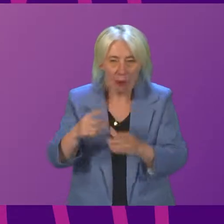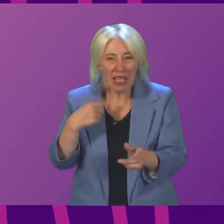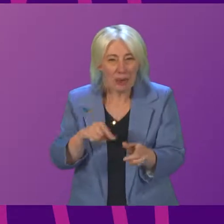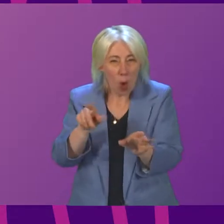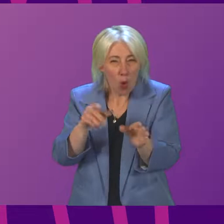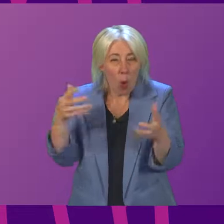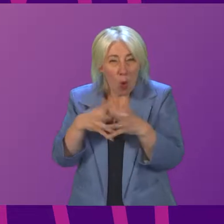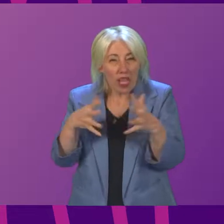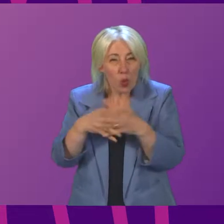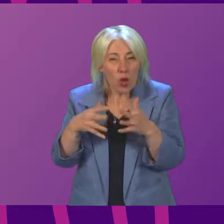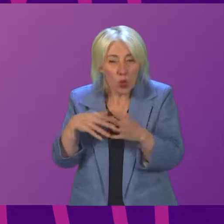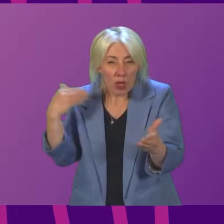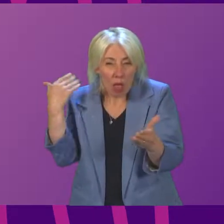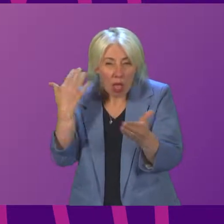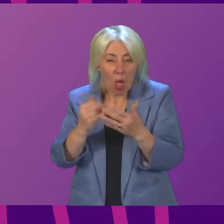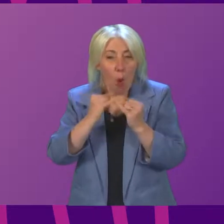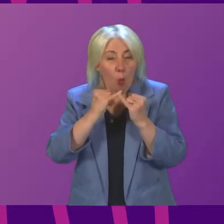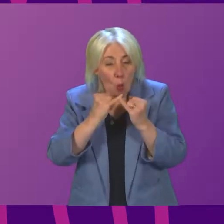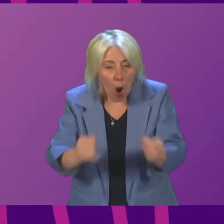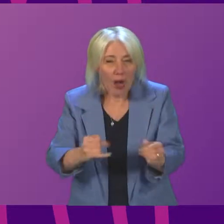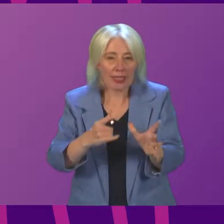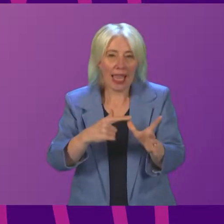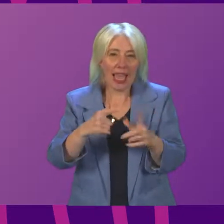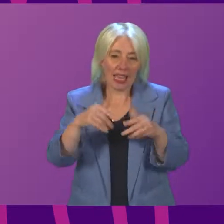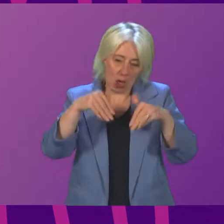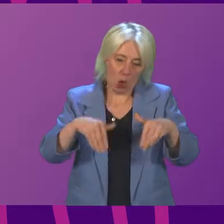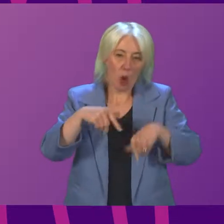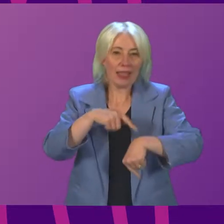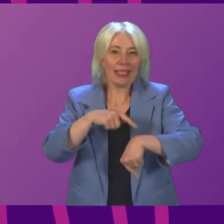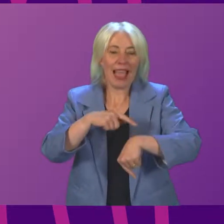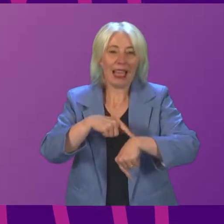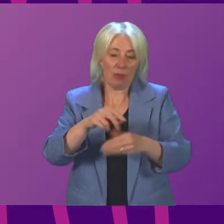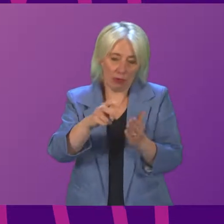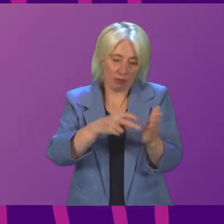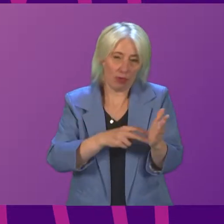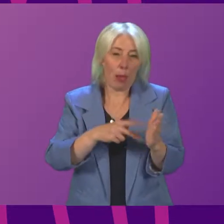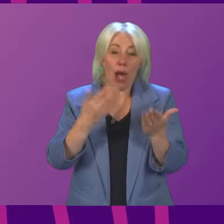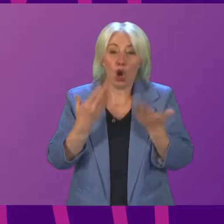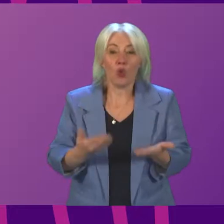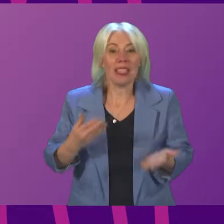A and E waiting times on record. That money was announced to get the health secretary